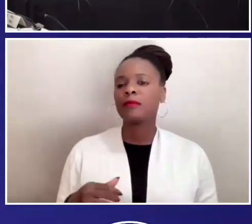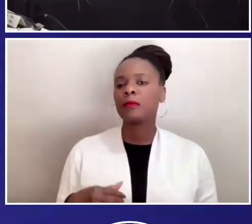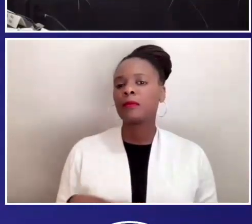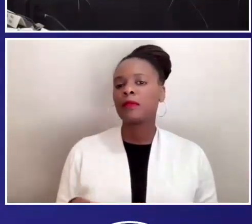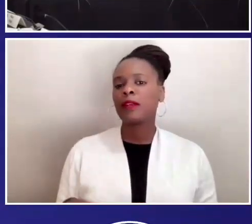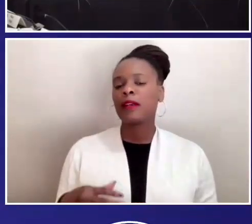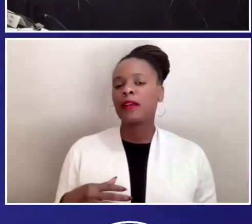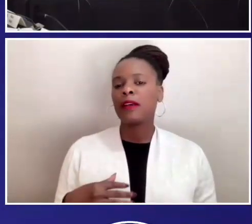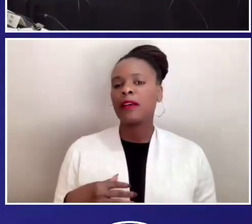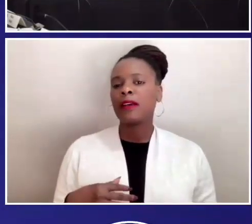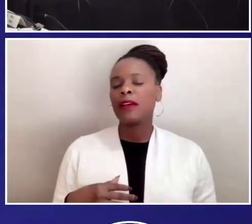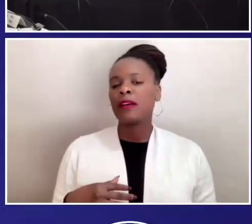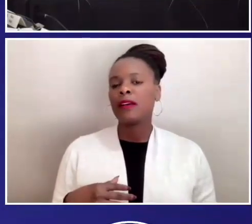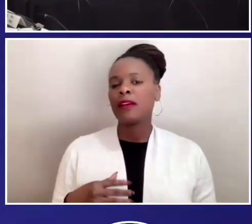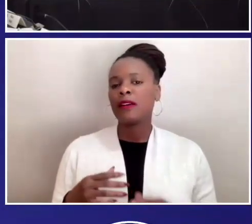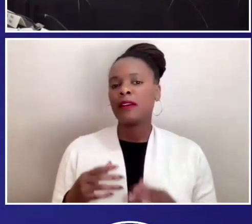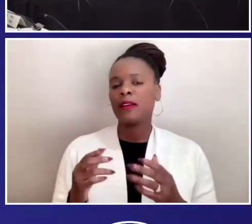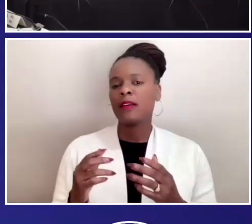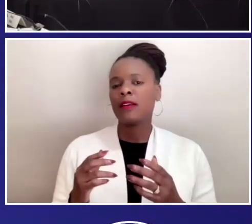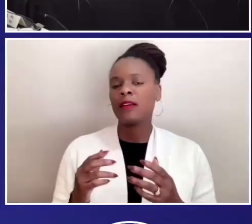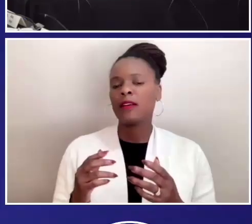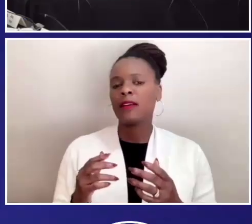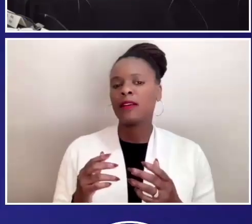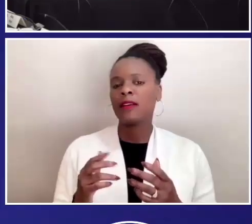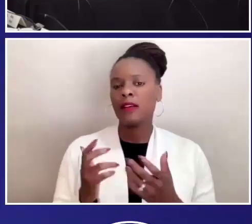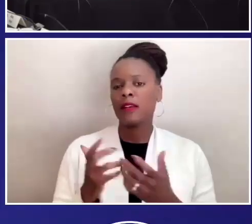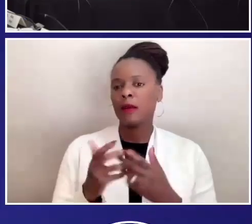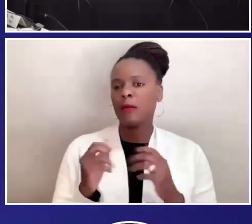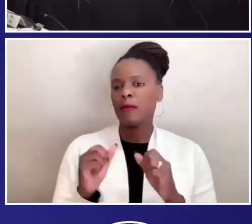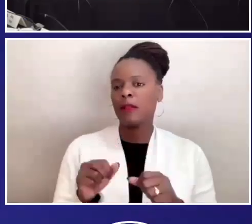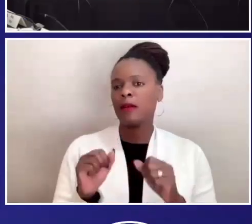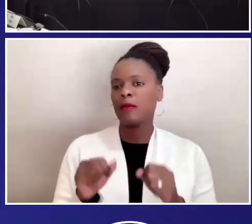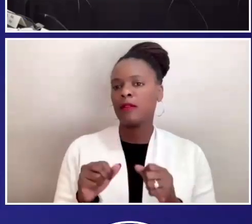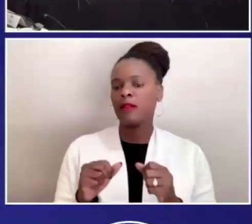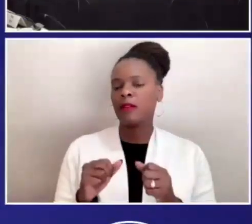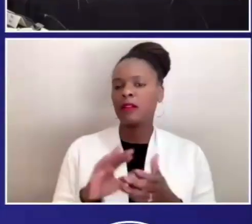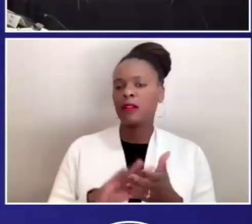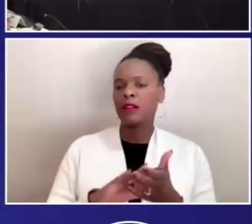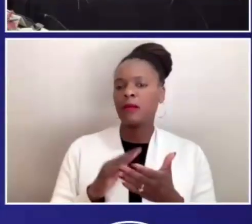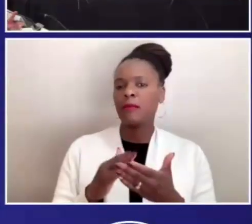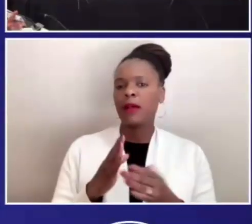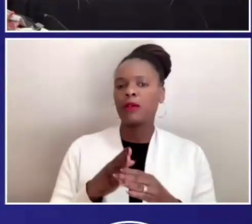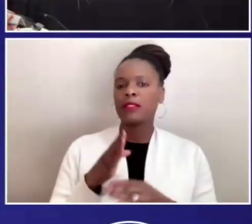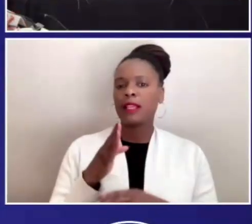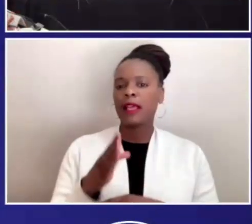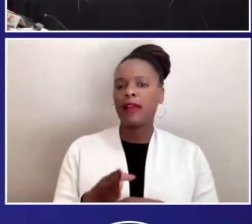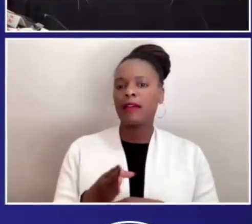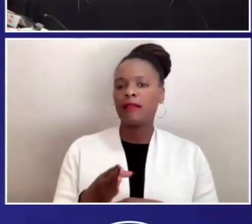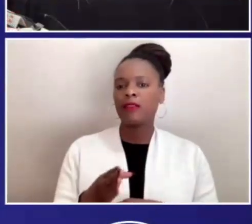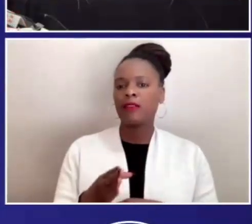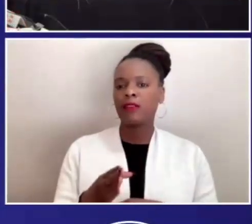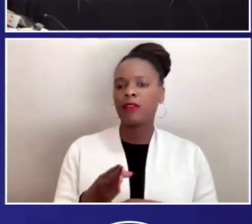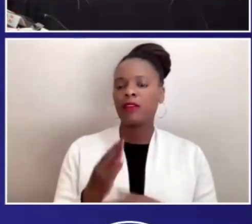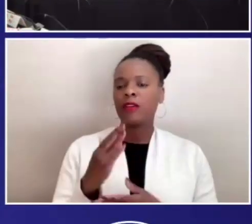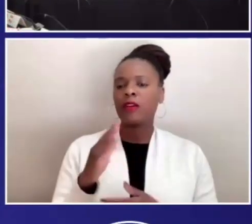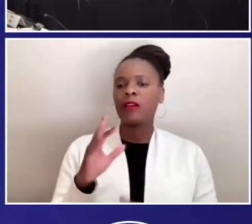It's right after partial financial hardship. _MR. HOLT Alex: No. Right? You said applicable amount. _MR. HOLT Alex: Yeah, but it's, it's (b).